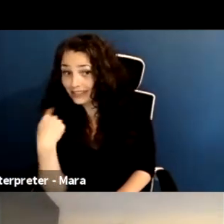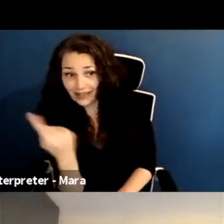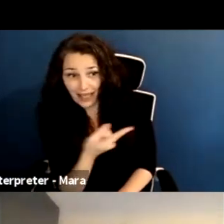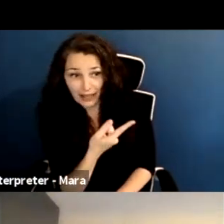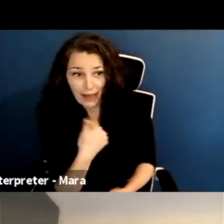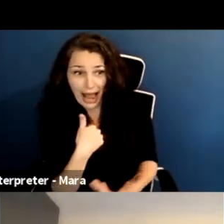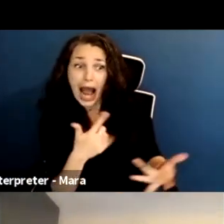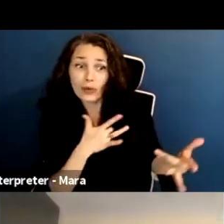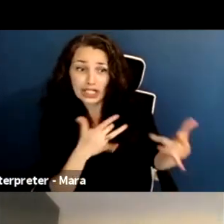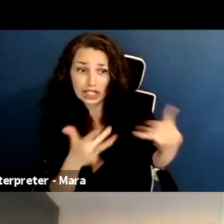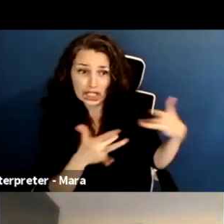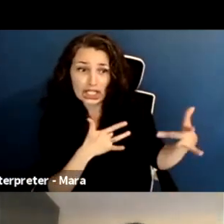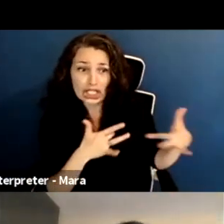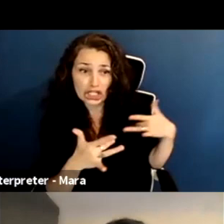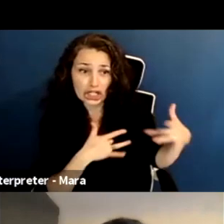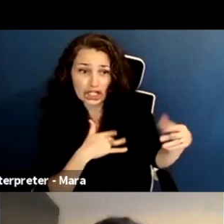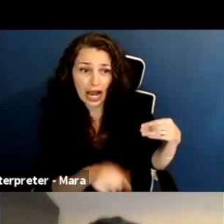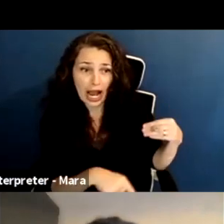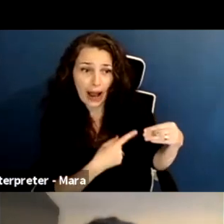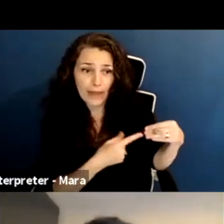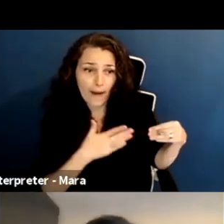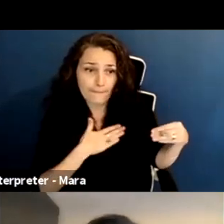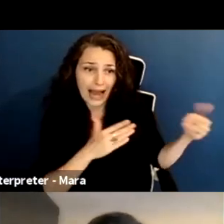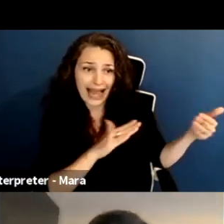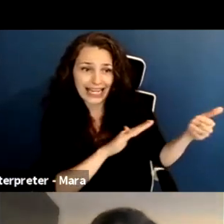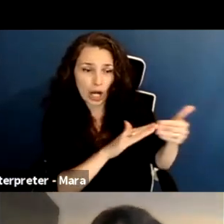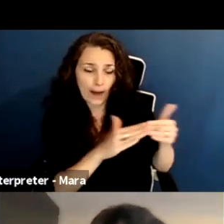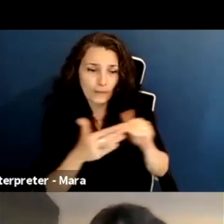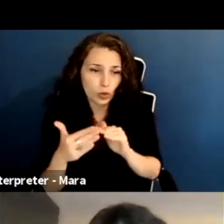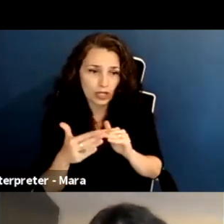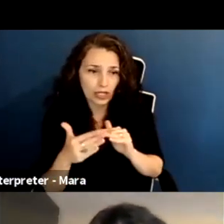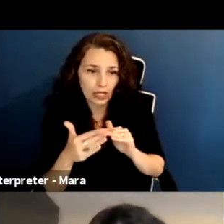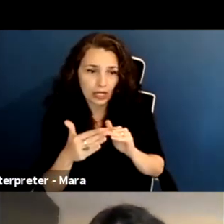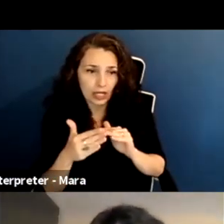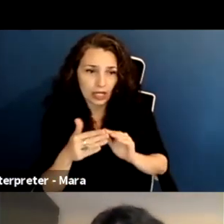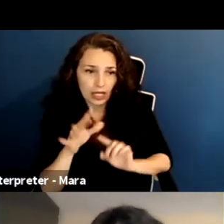about my community being shown to the world